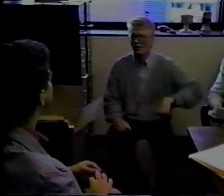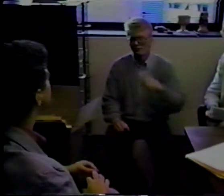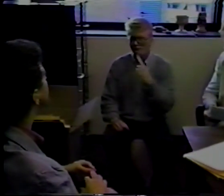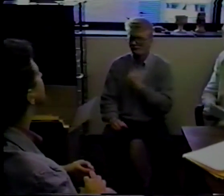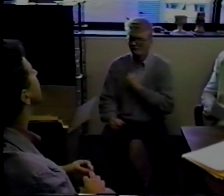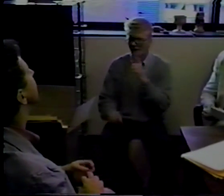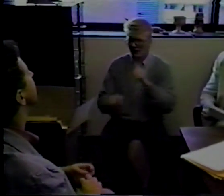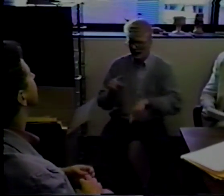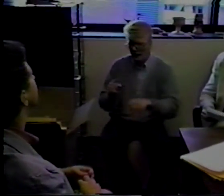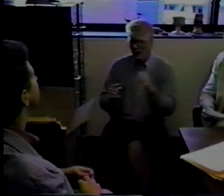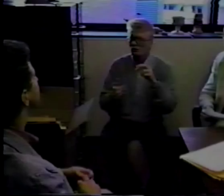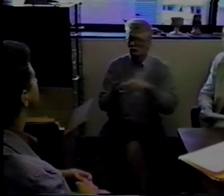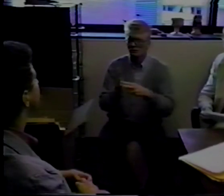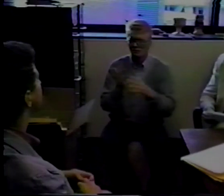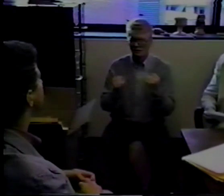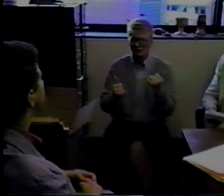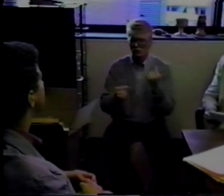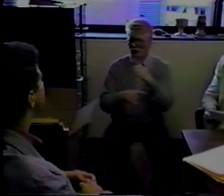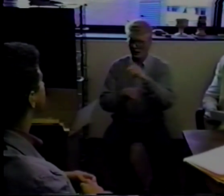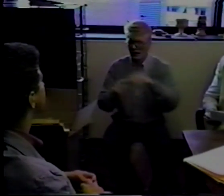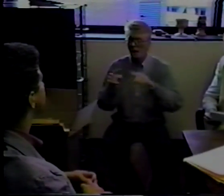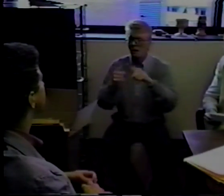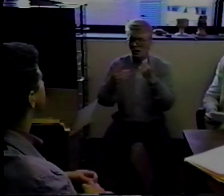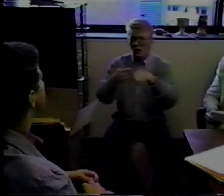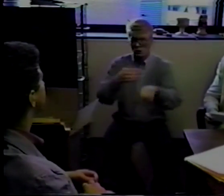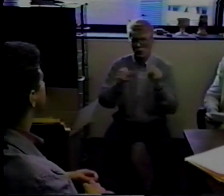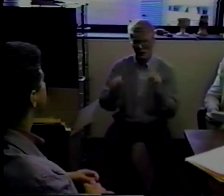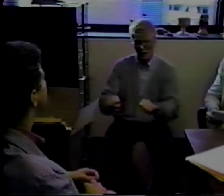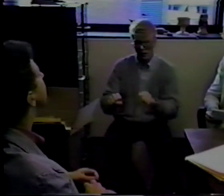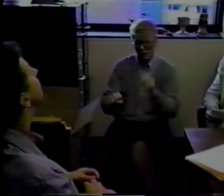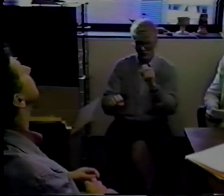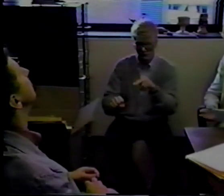So I scheduled it for next week.